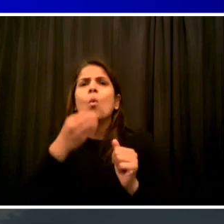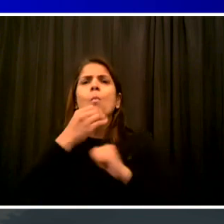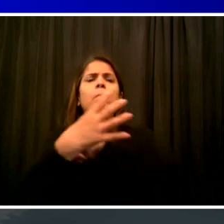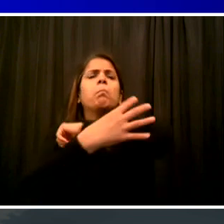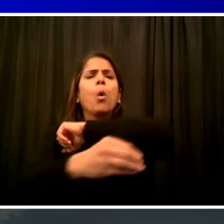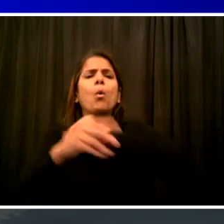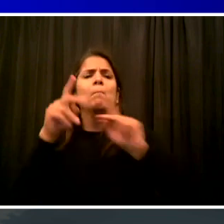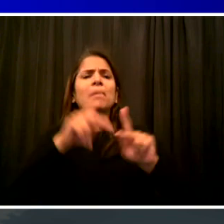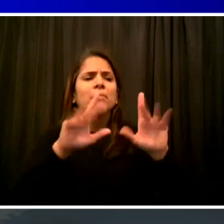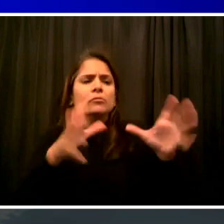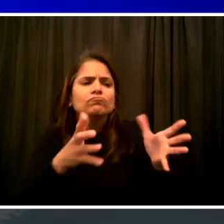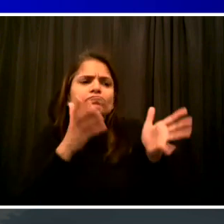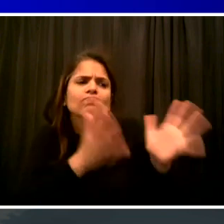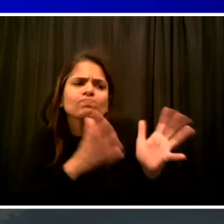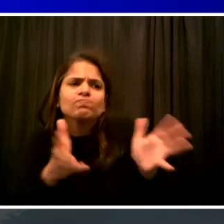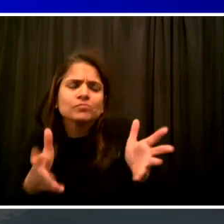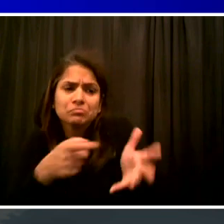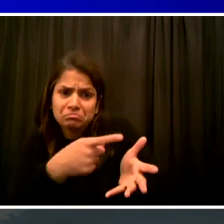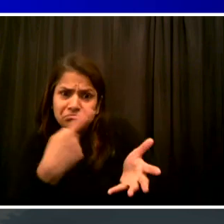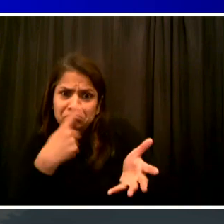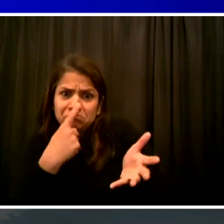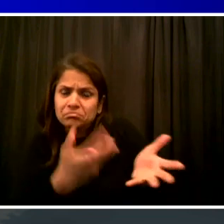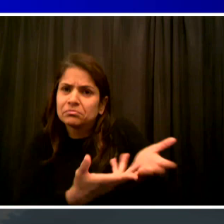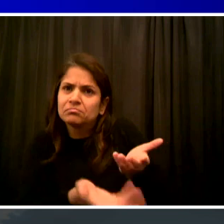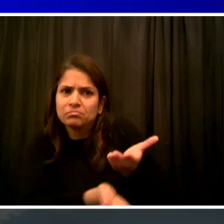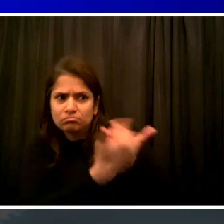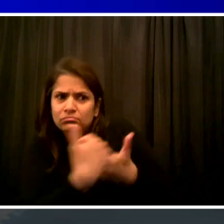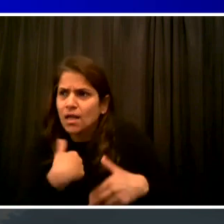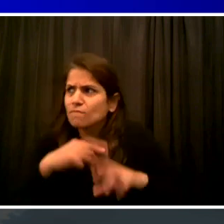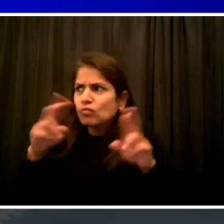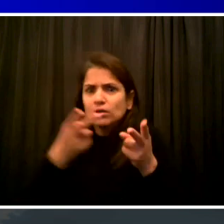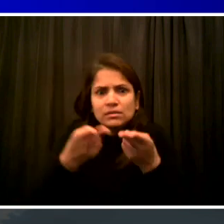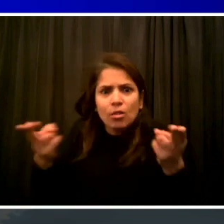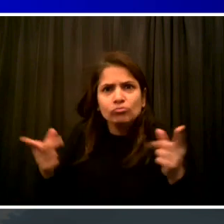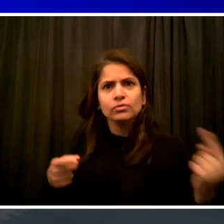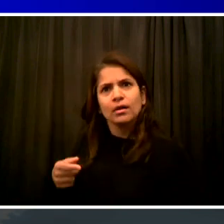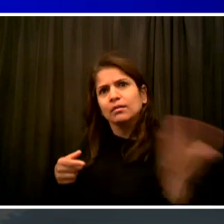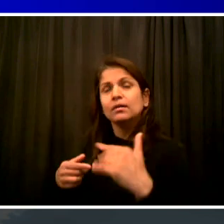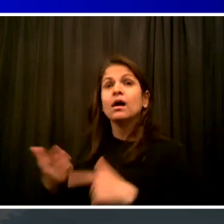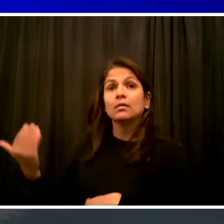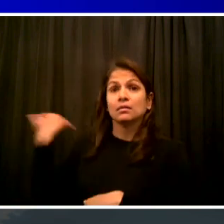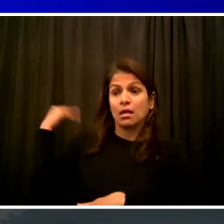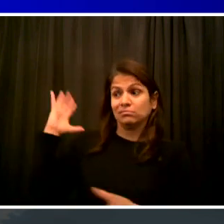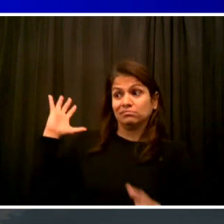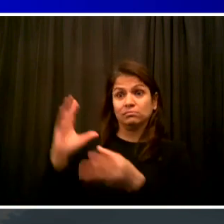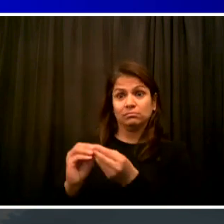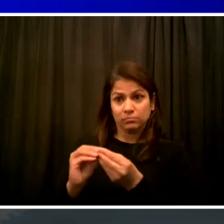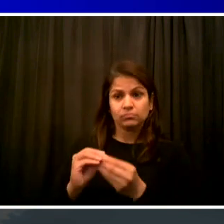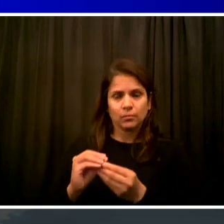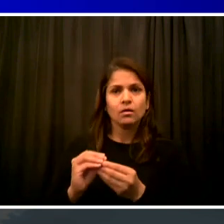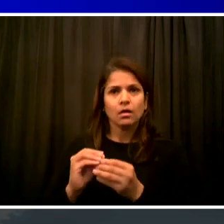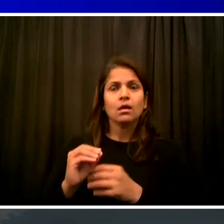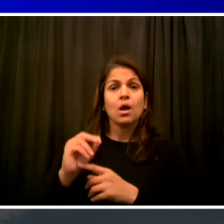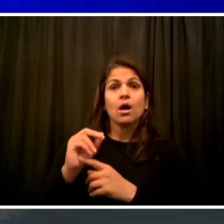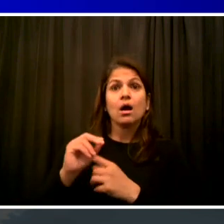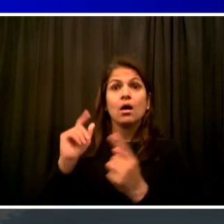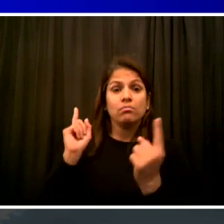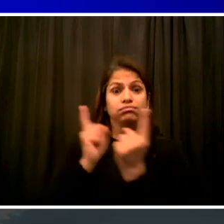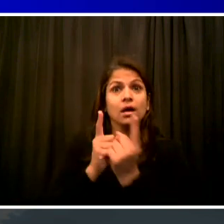AND TO GET THEM TO A BETTER LIFE. ERHEAR E HET RESULTS FROM LAST